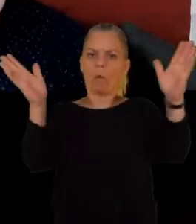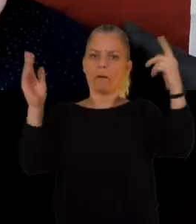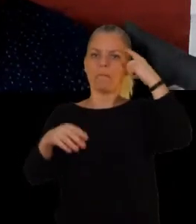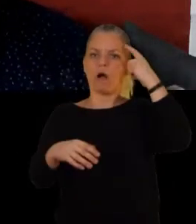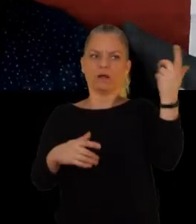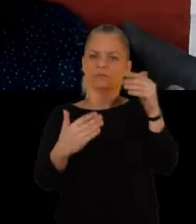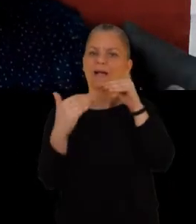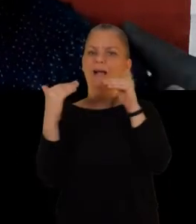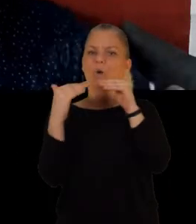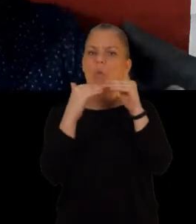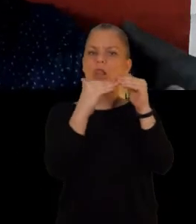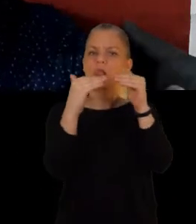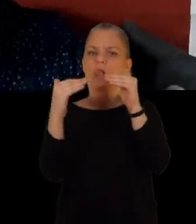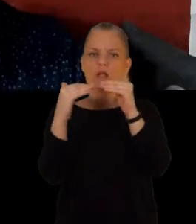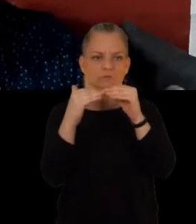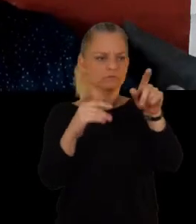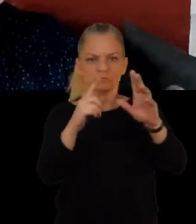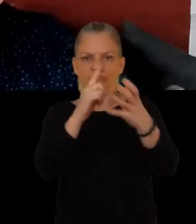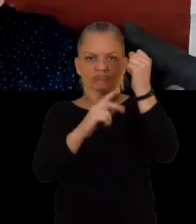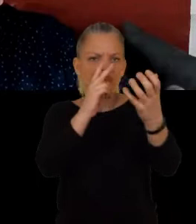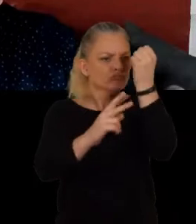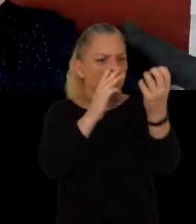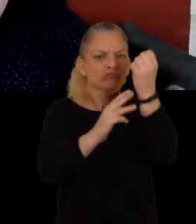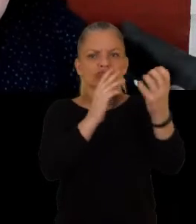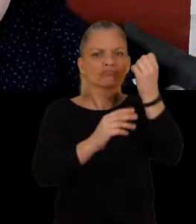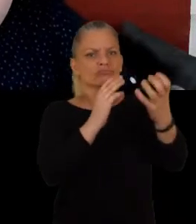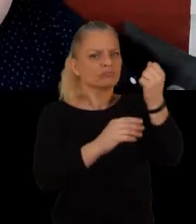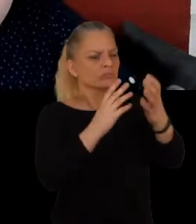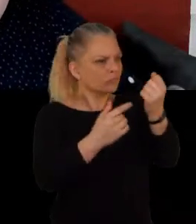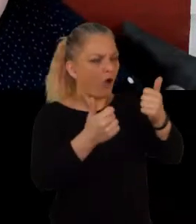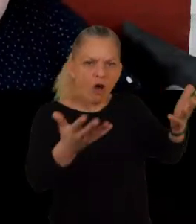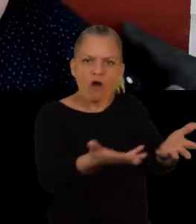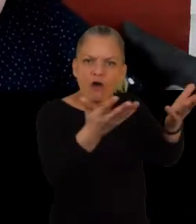they're being open because it's equal so yeah they were some of the winning things for us and